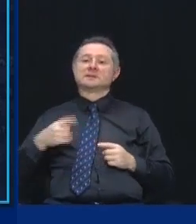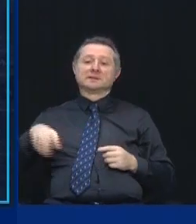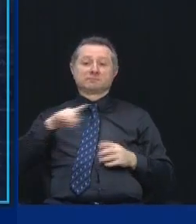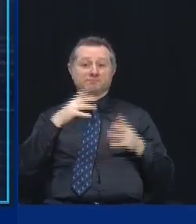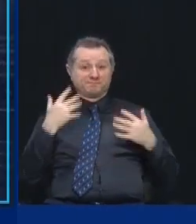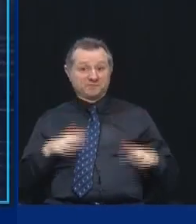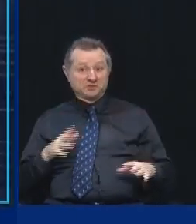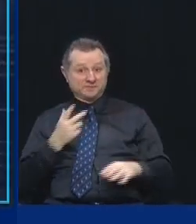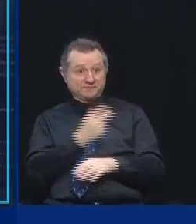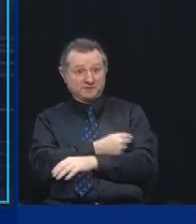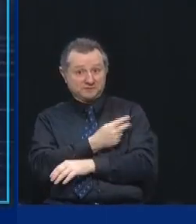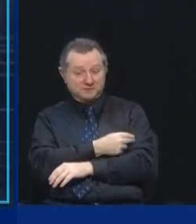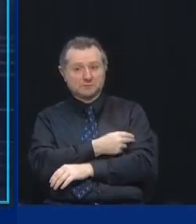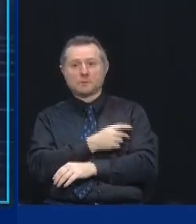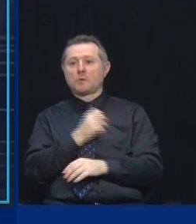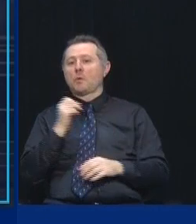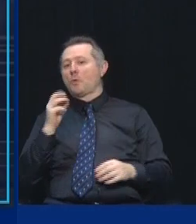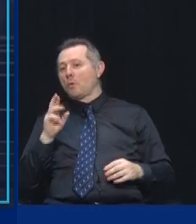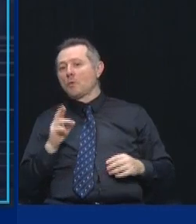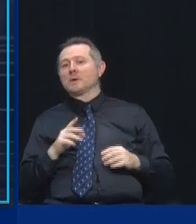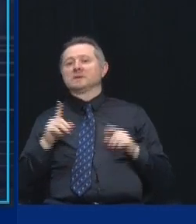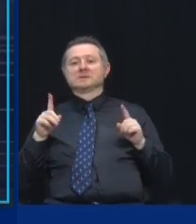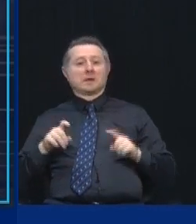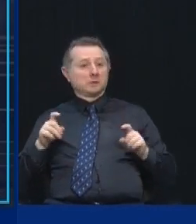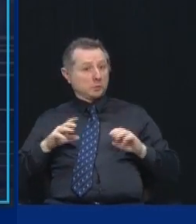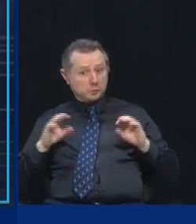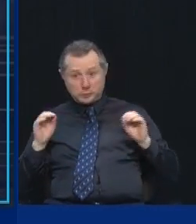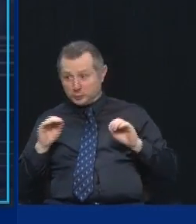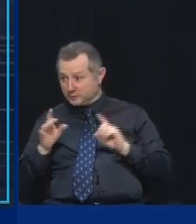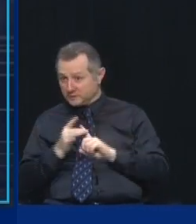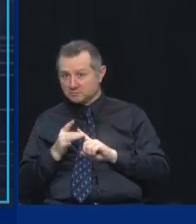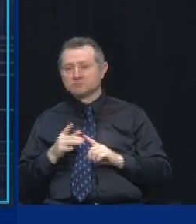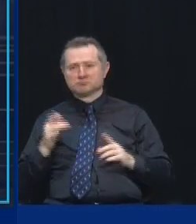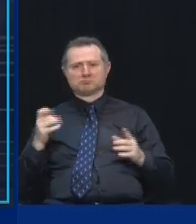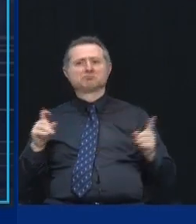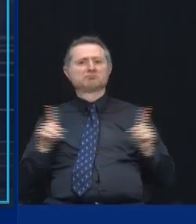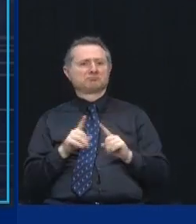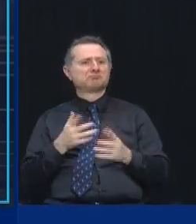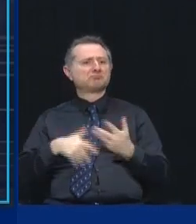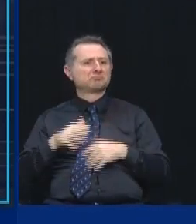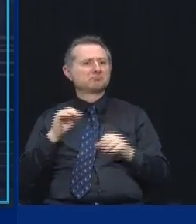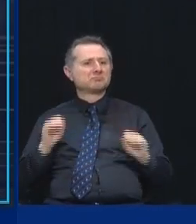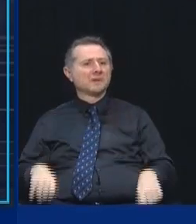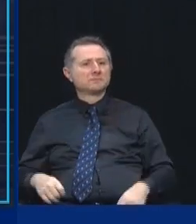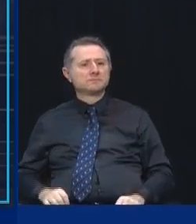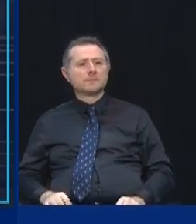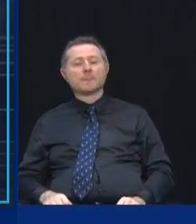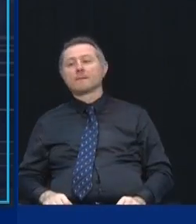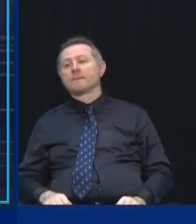VACCINATED. SO, SIX-FEET CDC REQUIREMENT